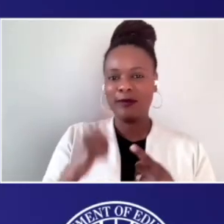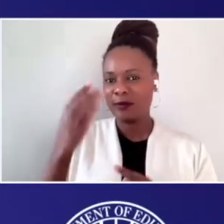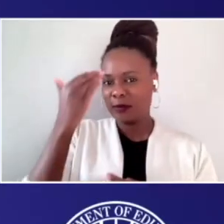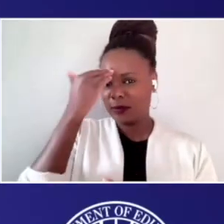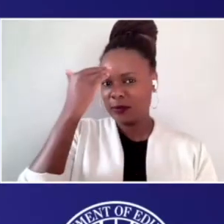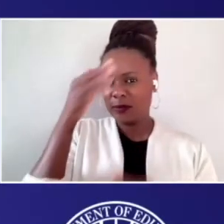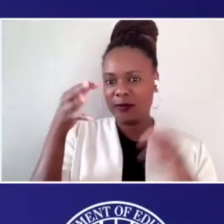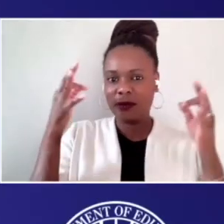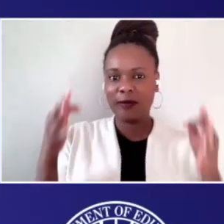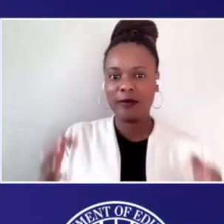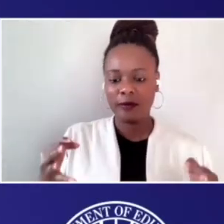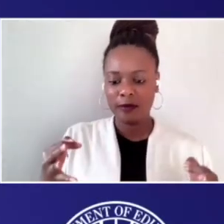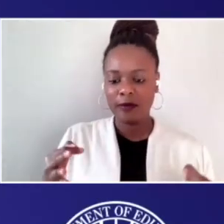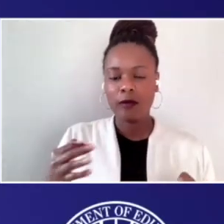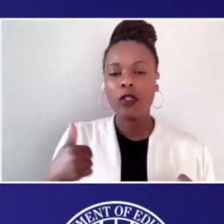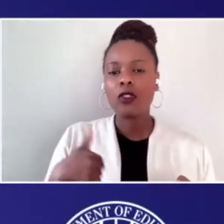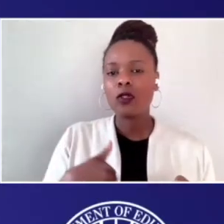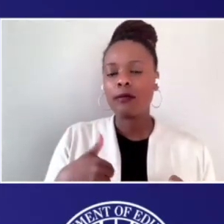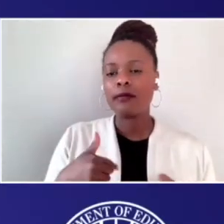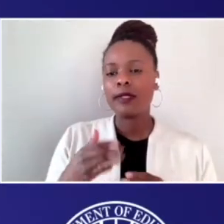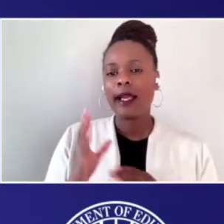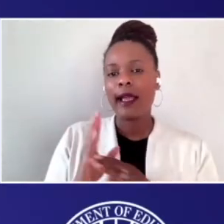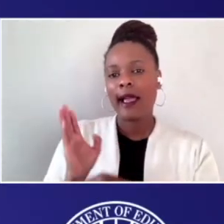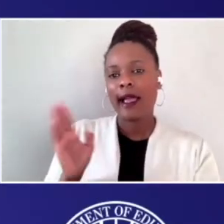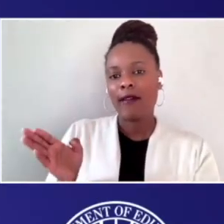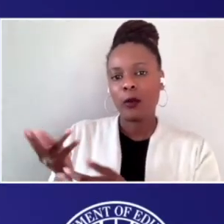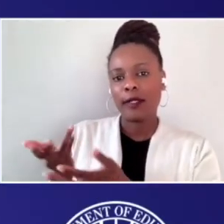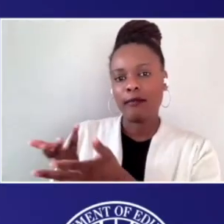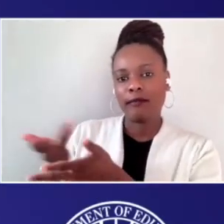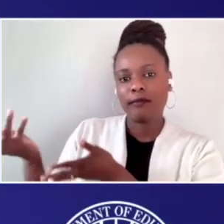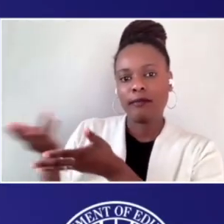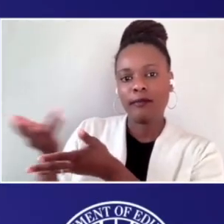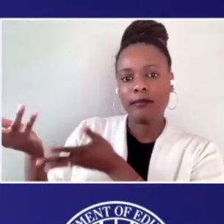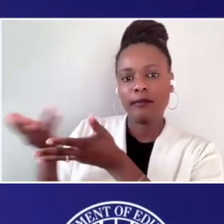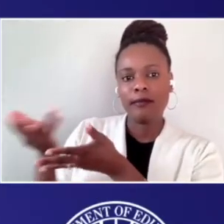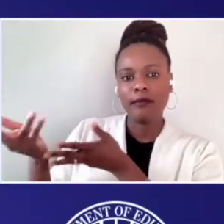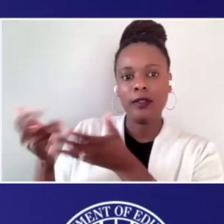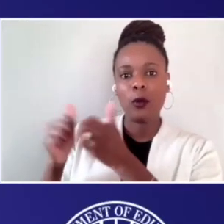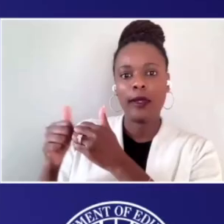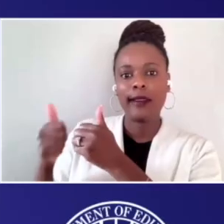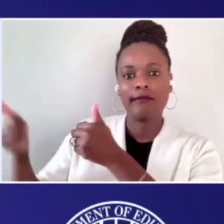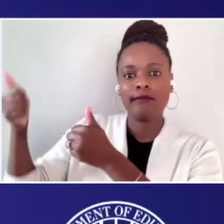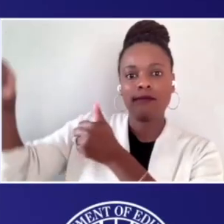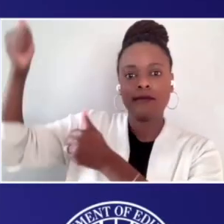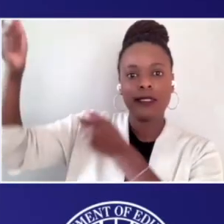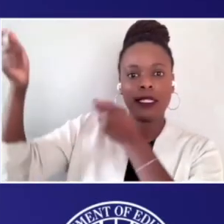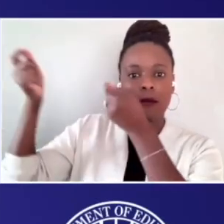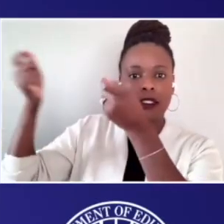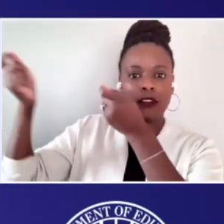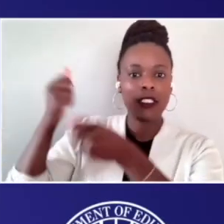You'll hear from us after we've had a chance to work with our upper administration to make sure we have the answers right. And then,